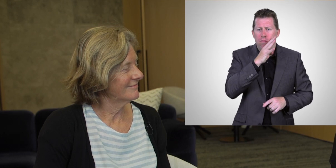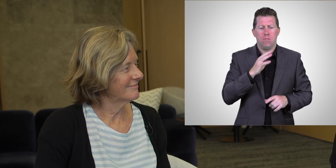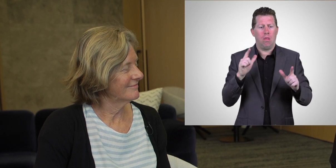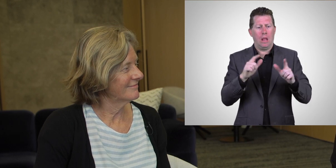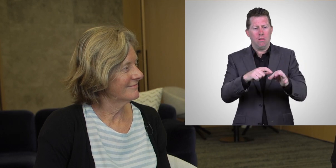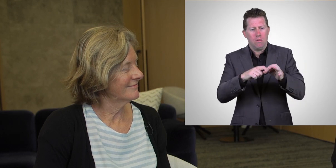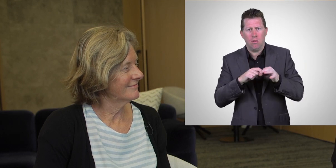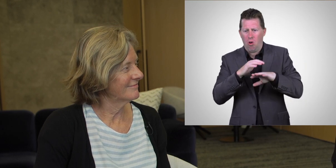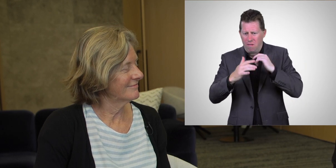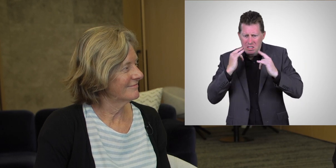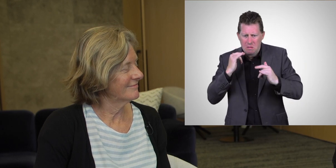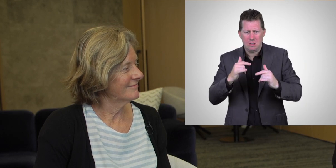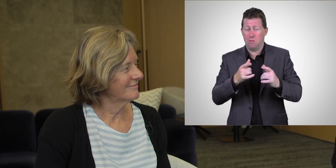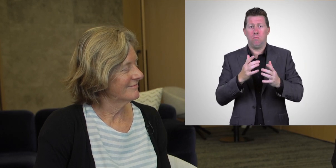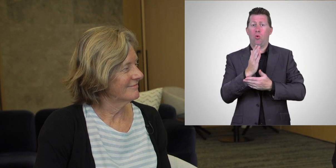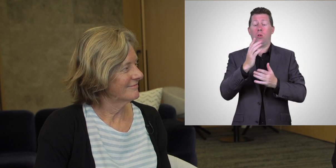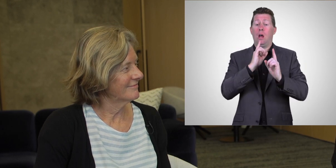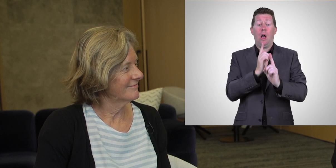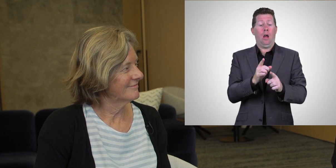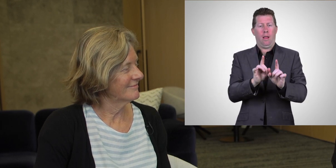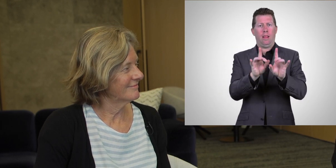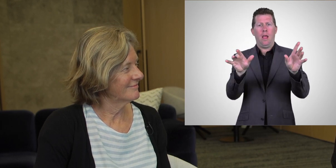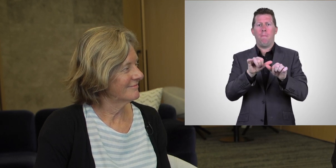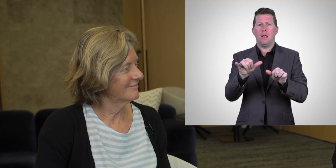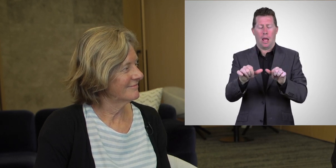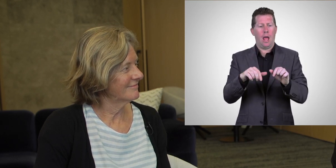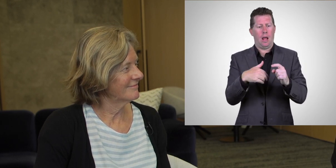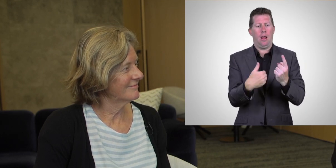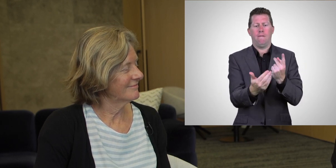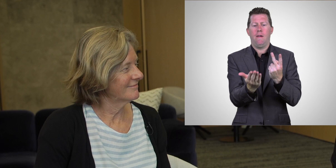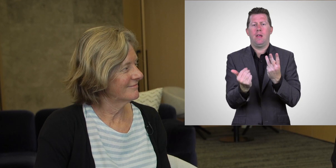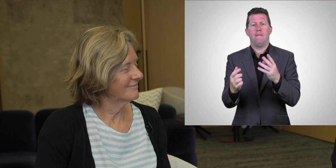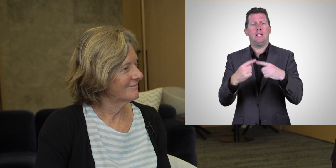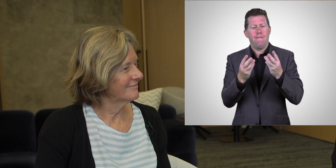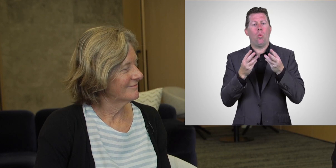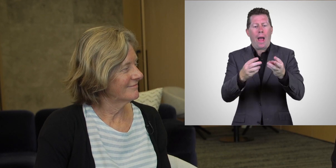task if the instructions are a lot clearer and communicated in multiple ways, and if there